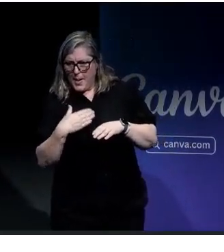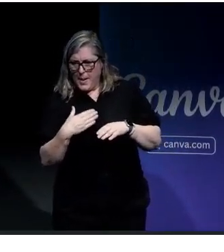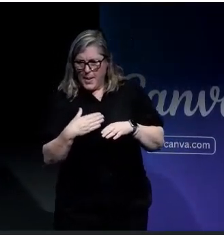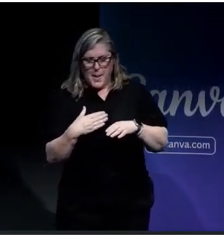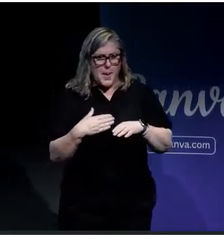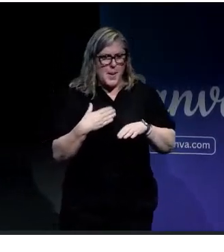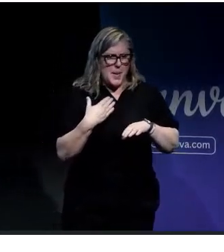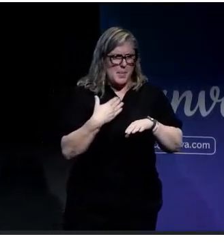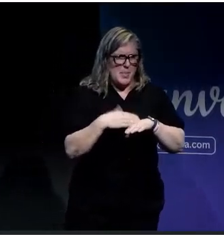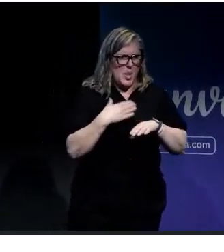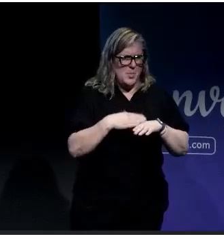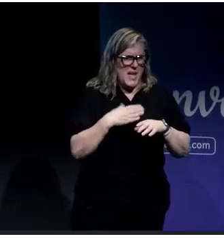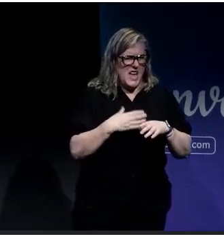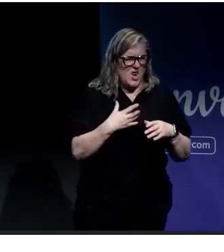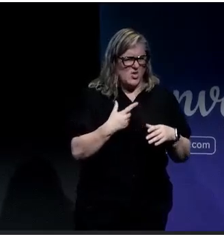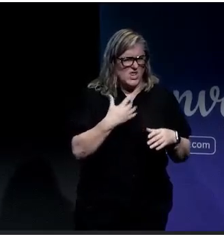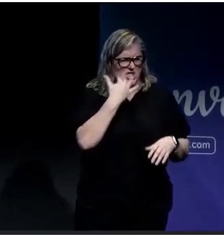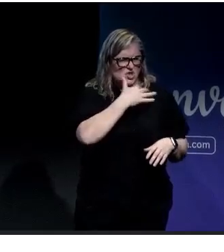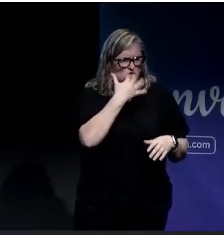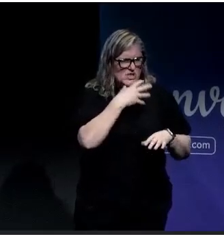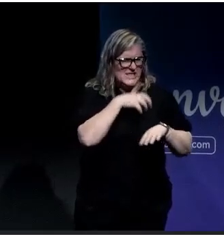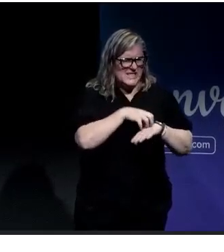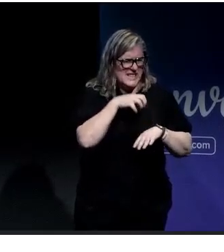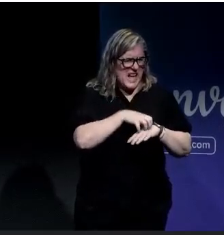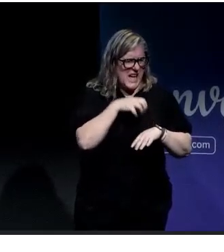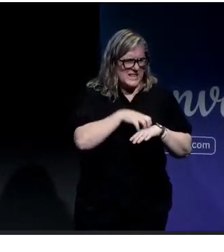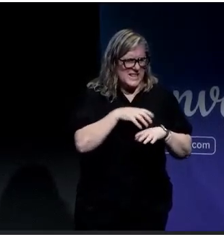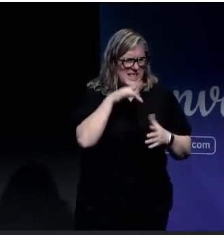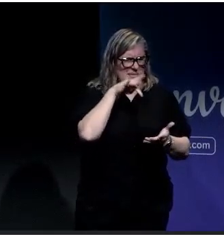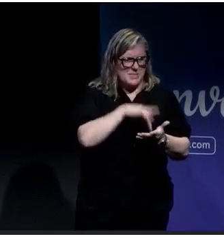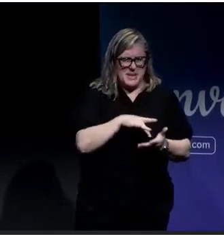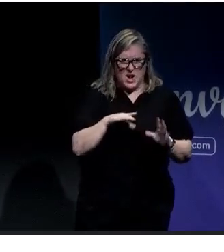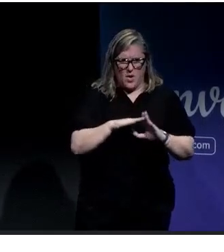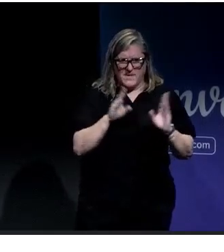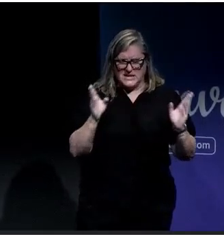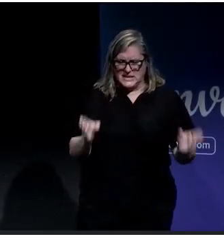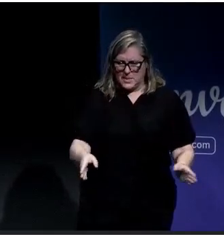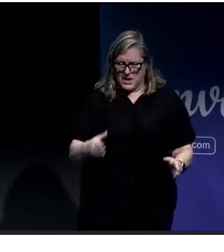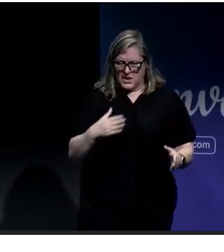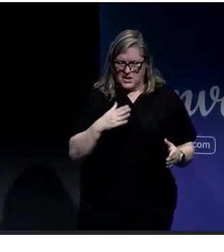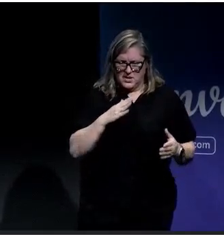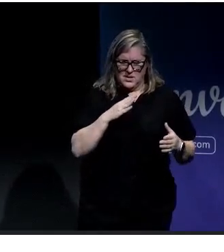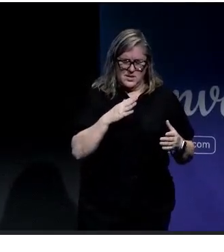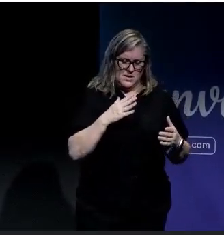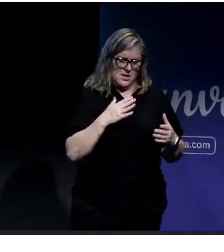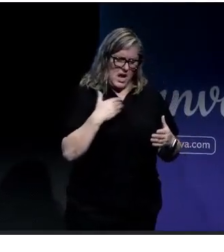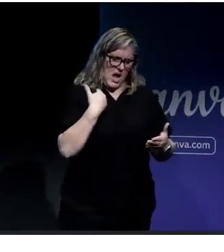So, it's slightly off, I think. Unless it's a very, a laptop decorated blueberry cheesecake.